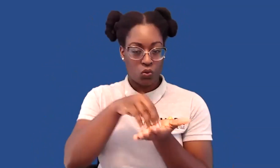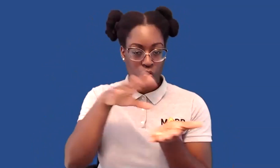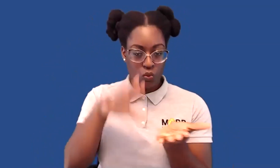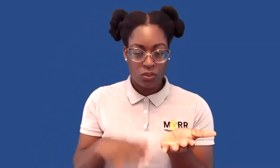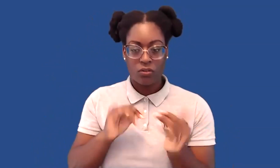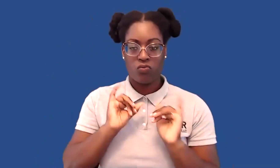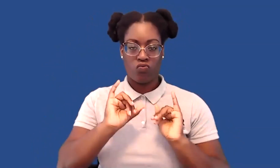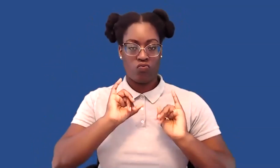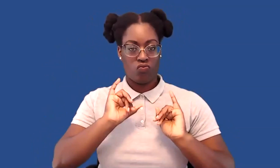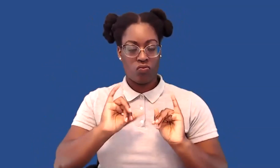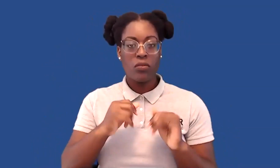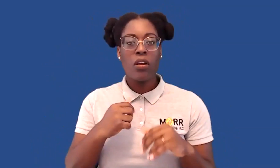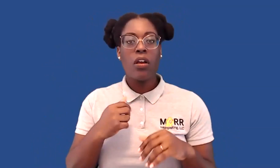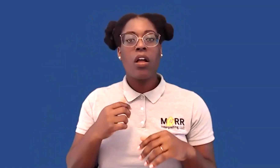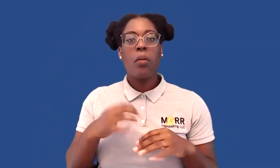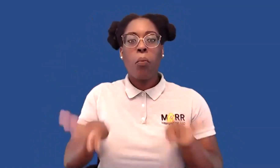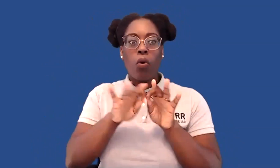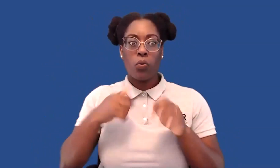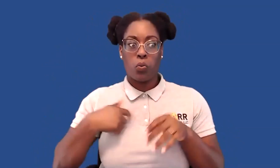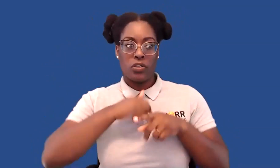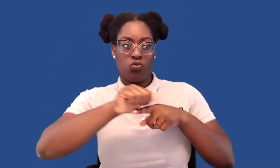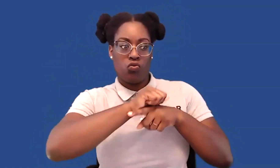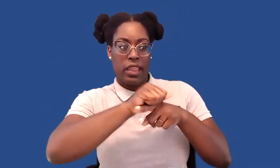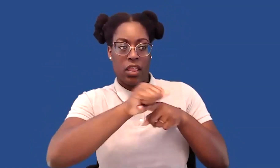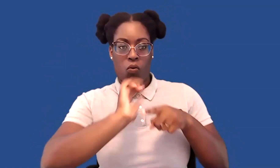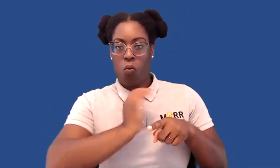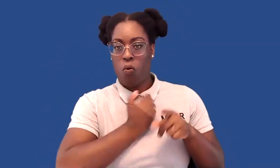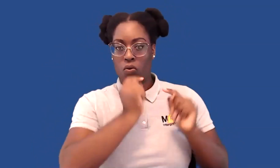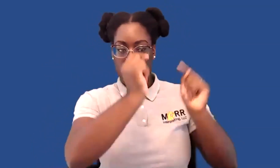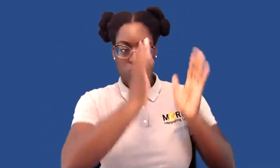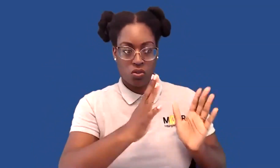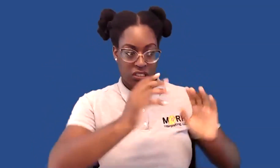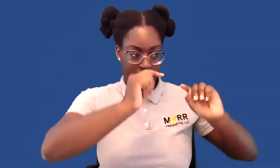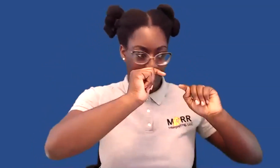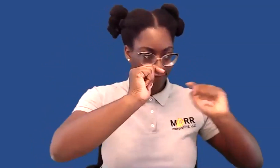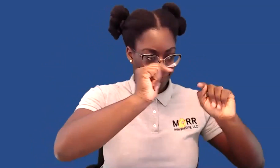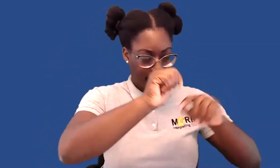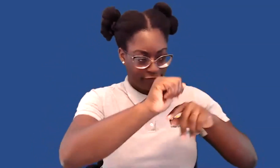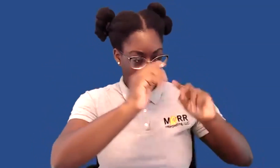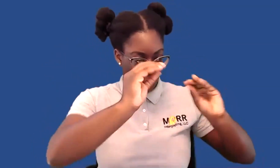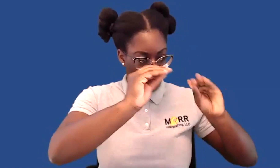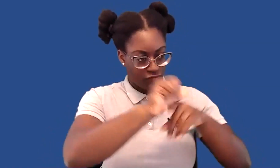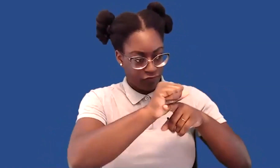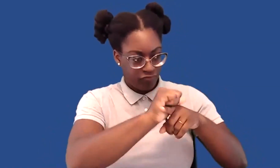where they're encouraging students to have that internal conversation, being able to identify patterns of error,